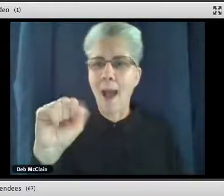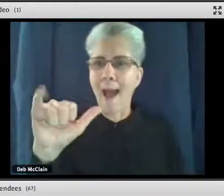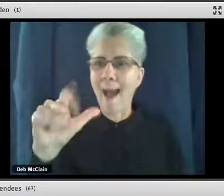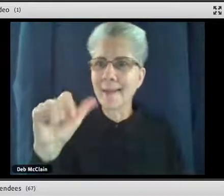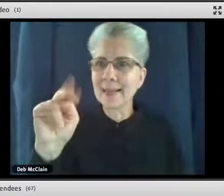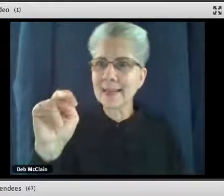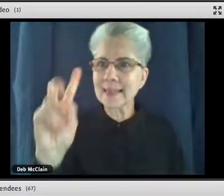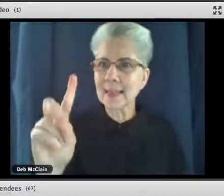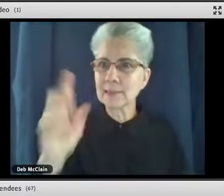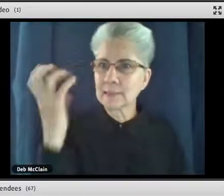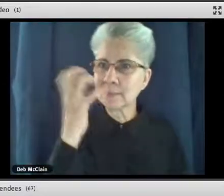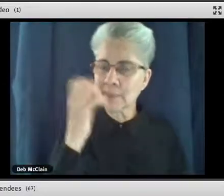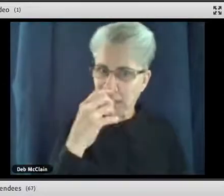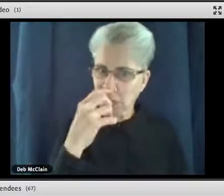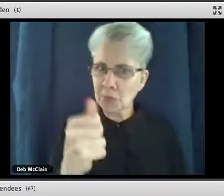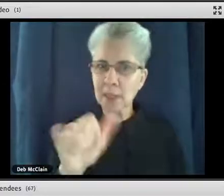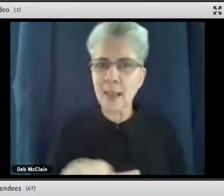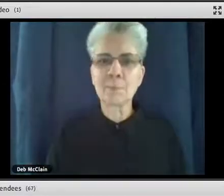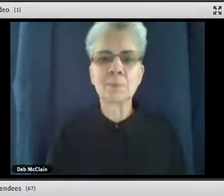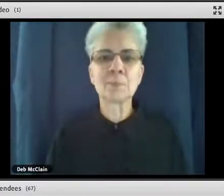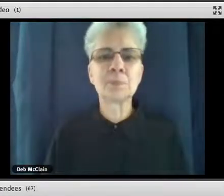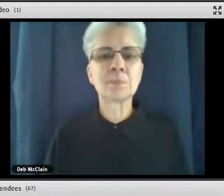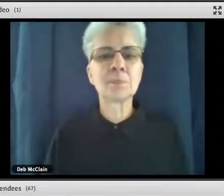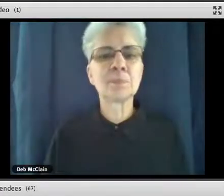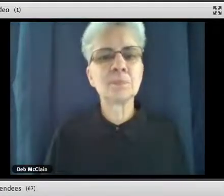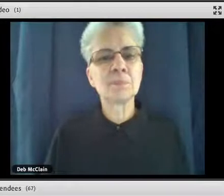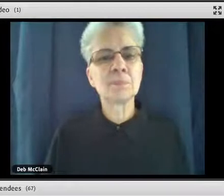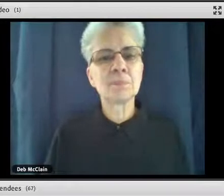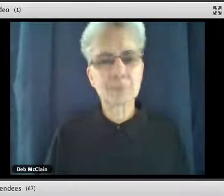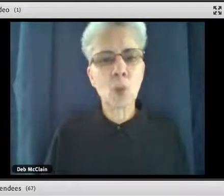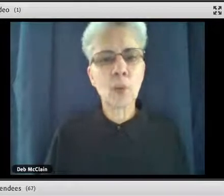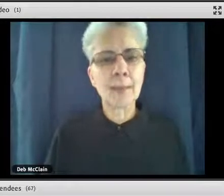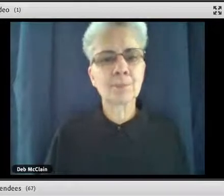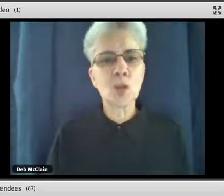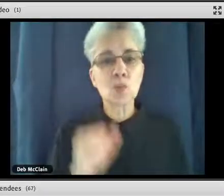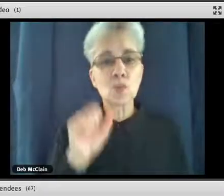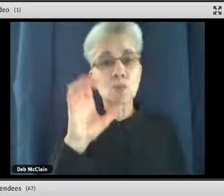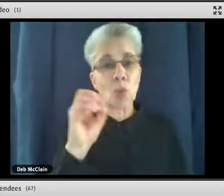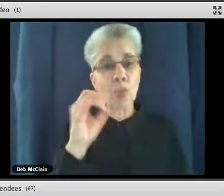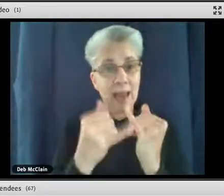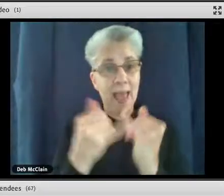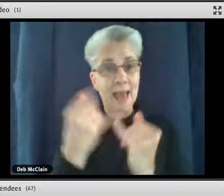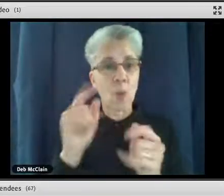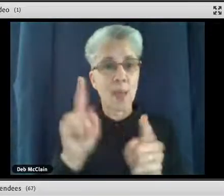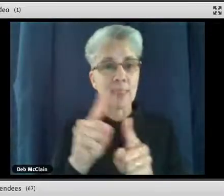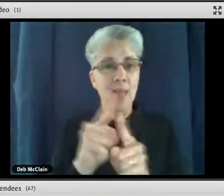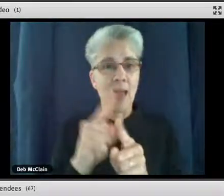is an entry for inaccessible island, Saint Helena. Interesting. Something new.